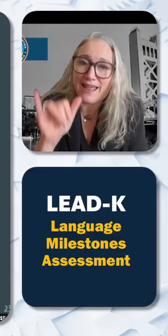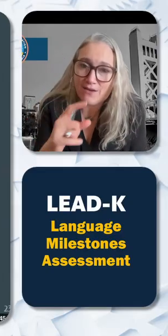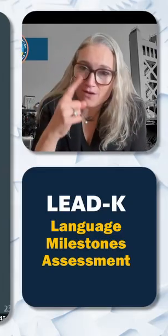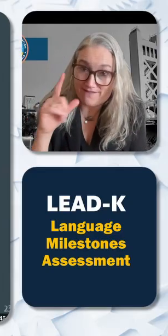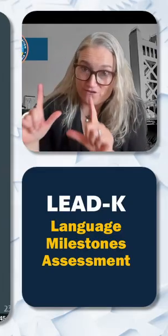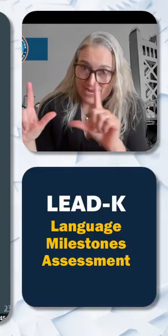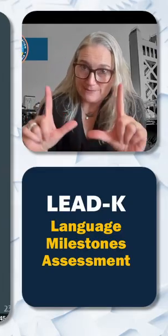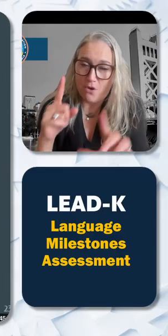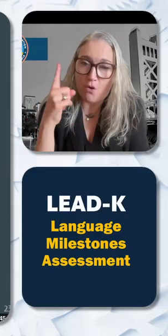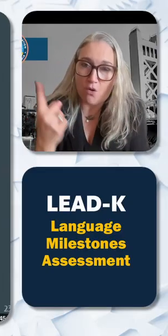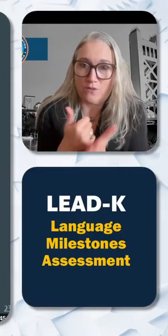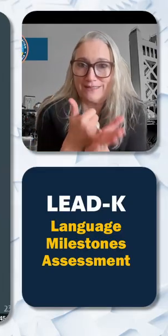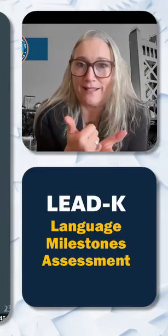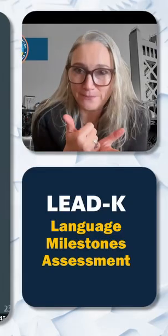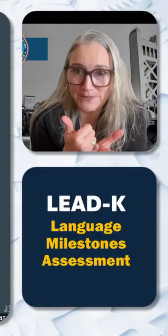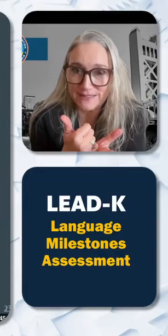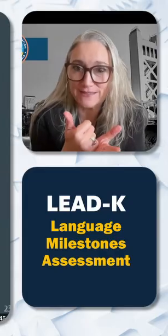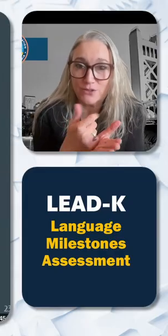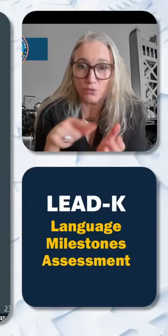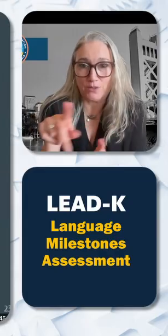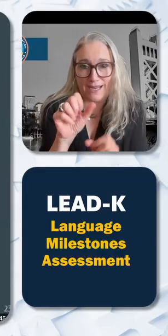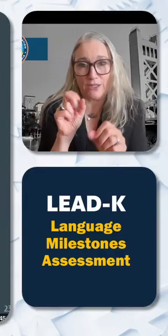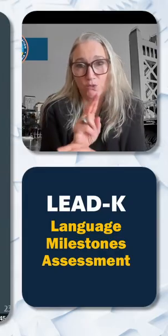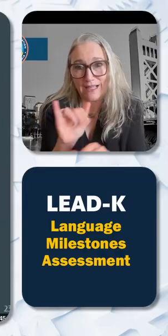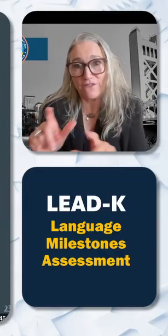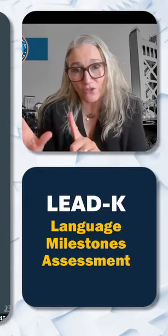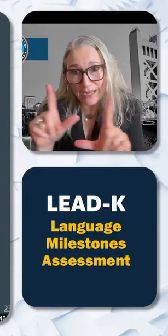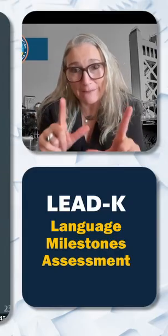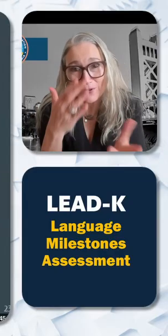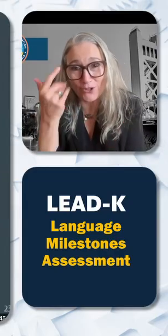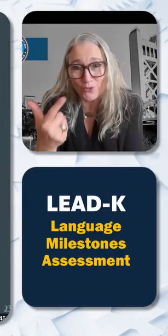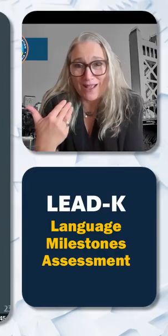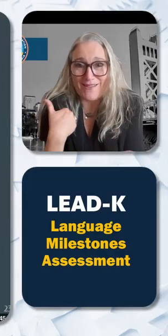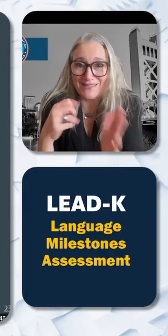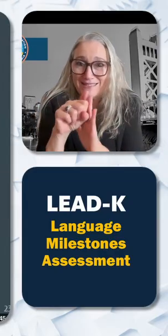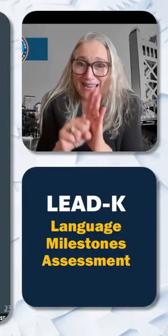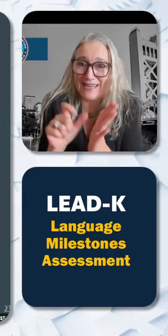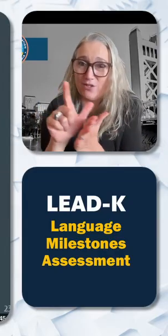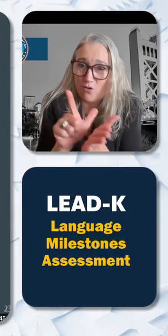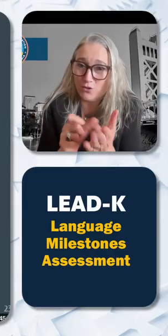to comply with SB 210. And that framing always helps. You can use that framing,